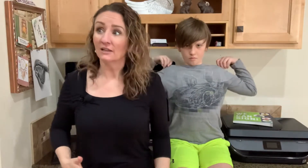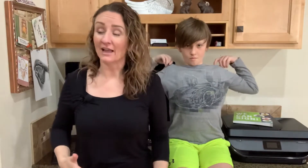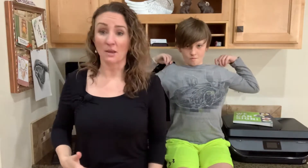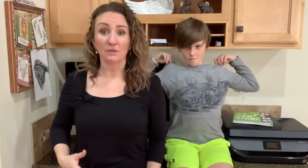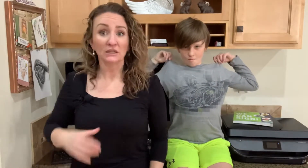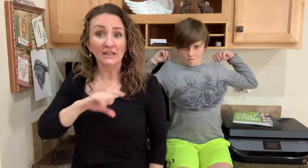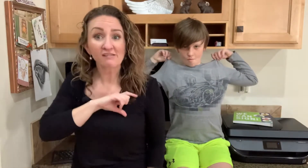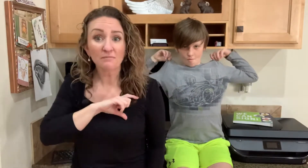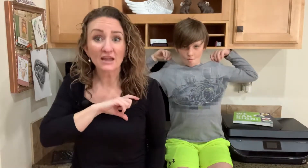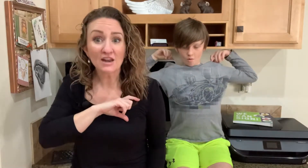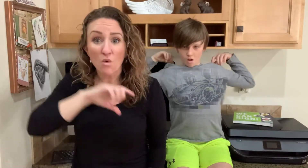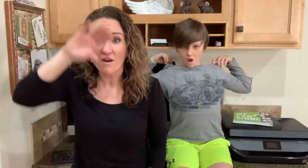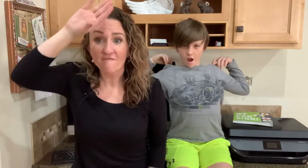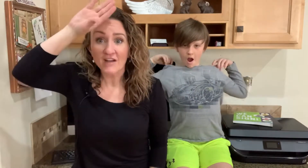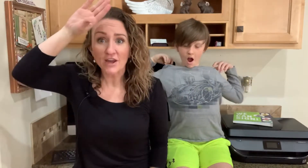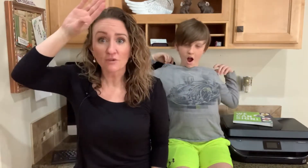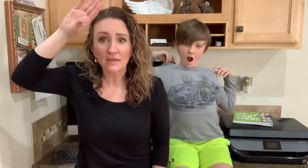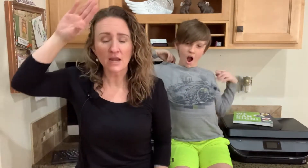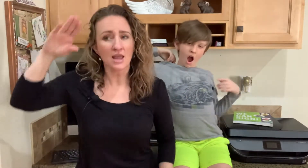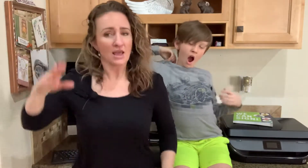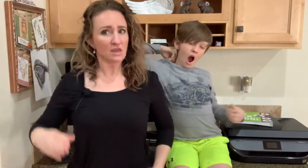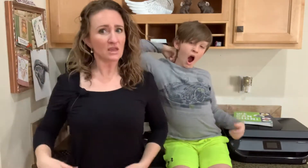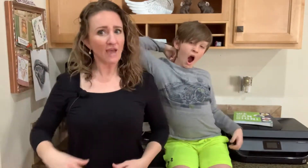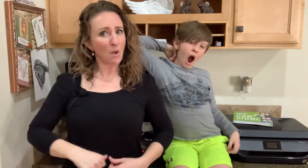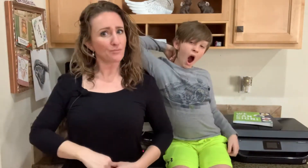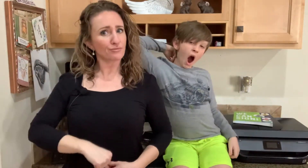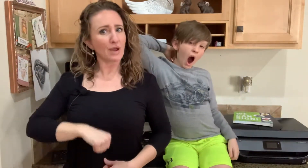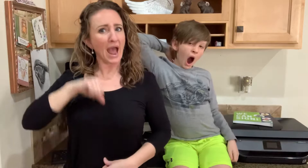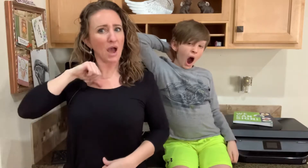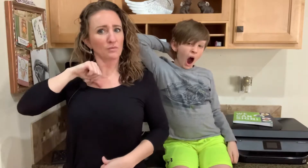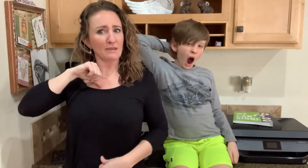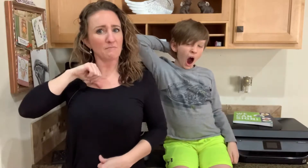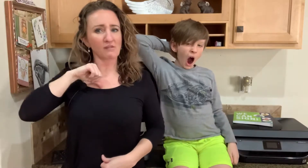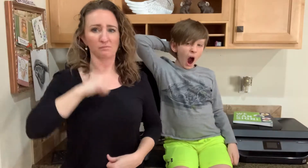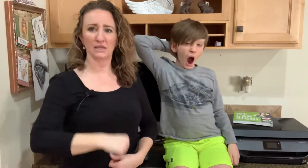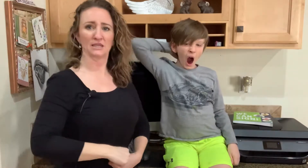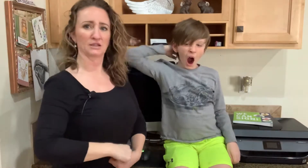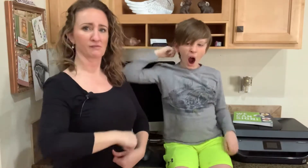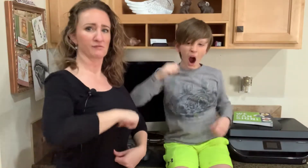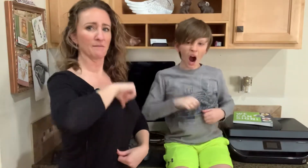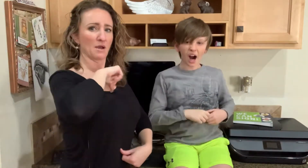like a policeman or a fireman. Think of how proud they must be to zip up